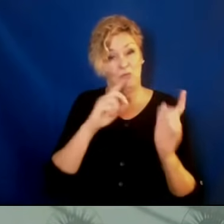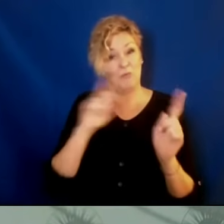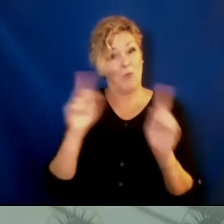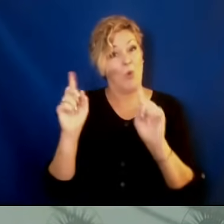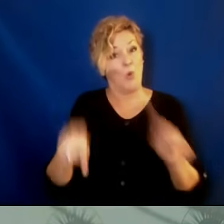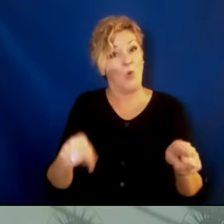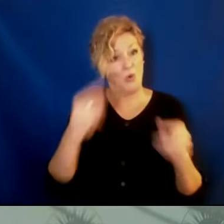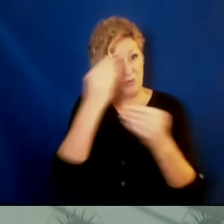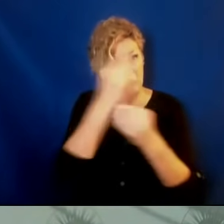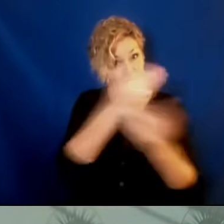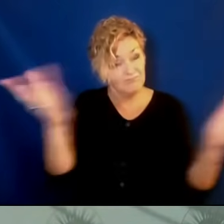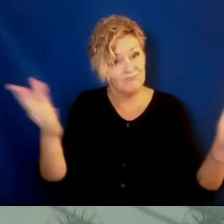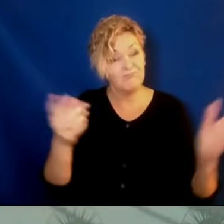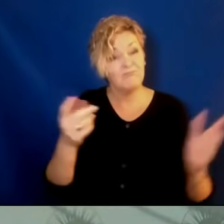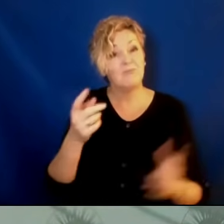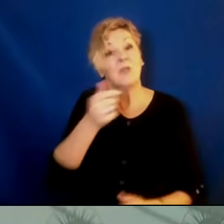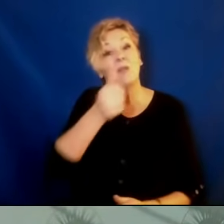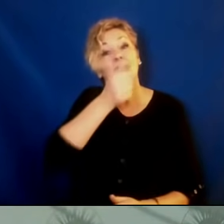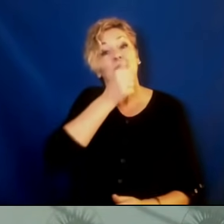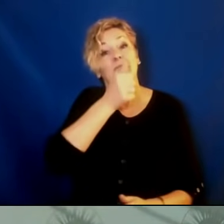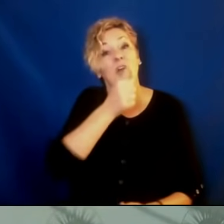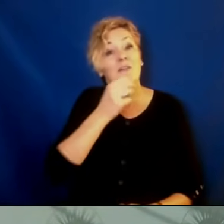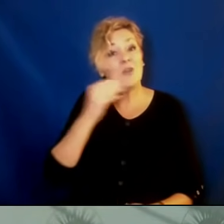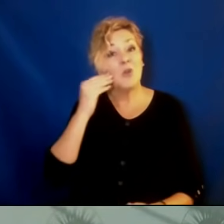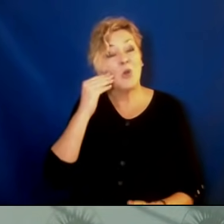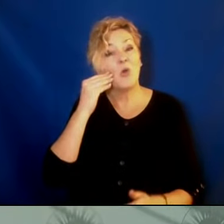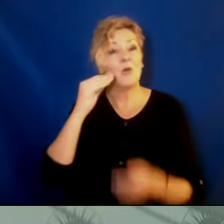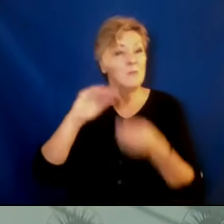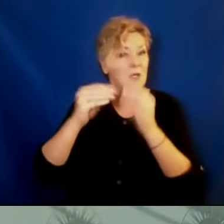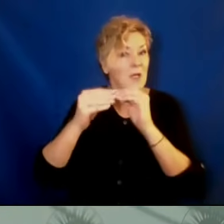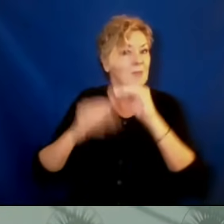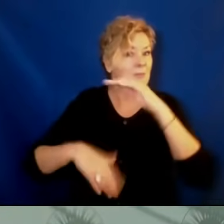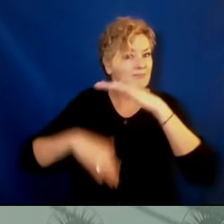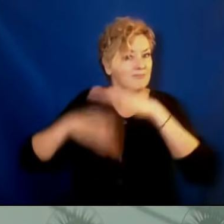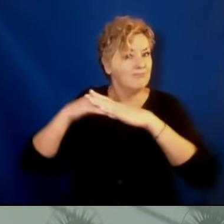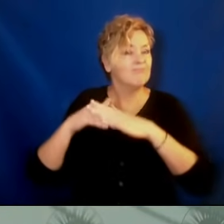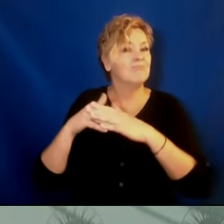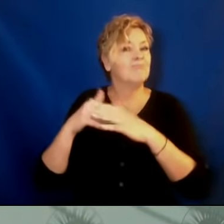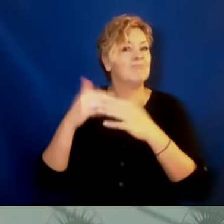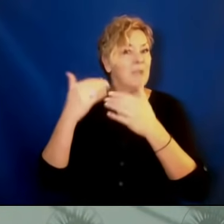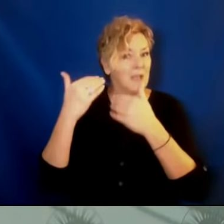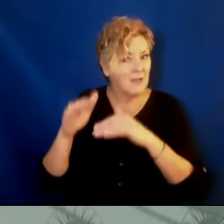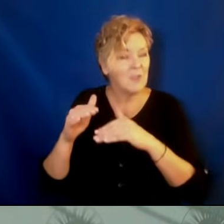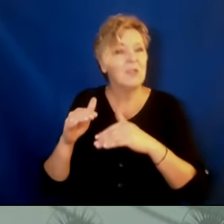public health to see that because it was a public and because you can visually see what